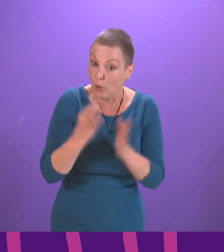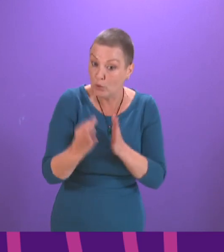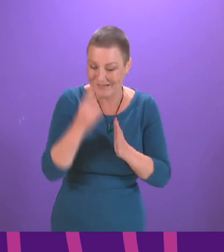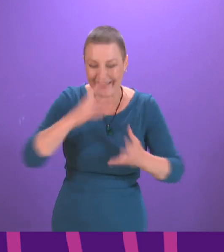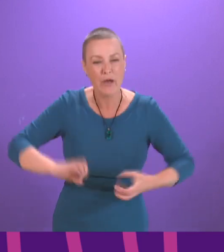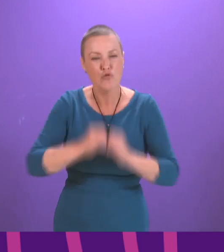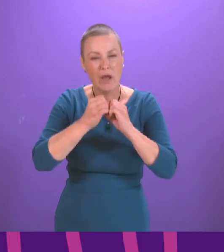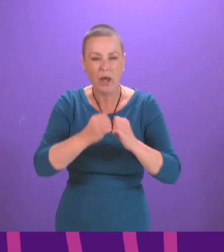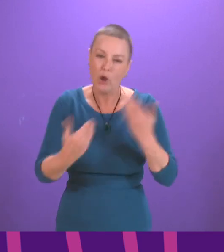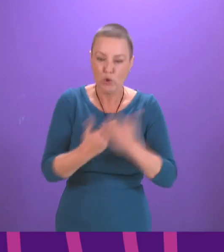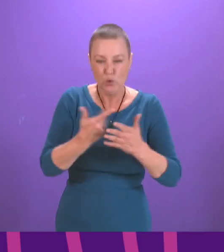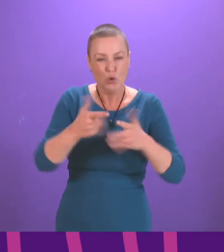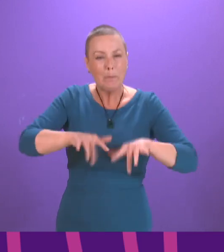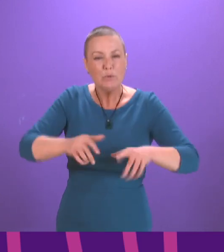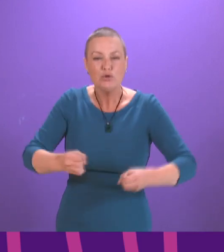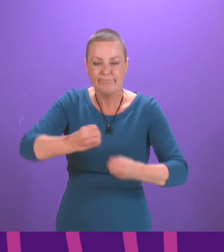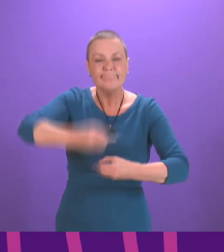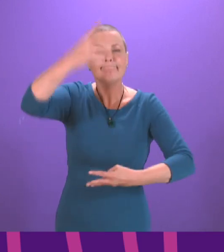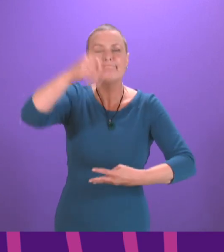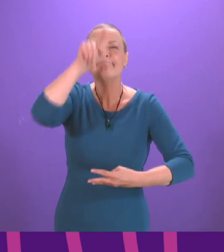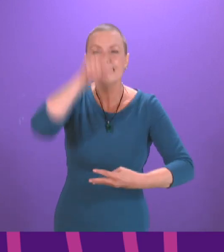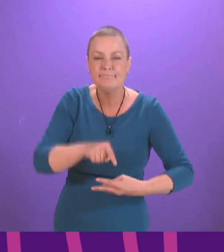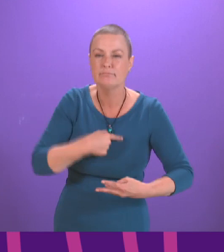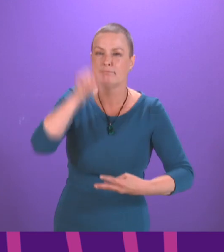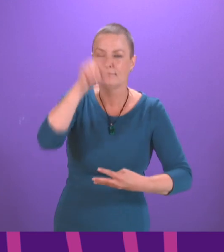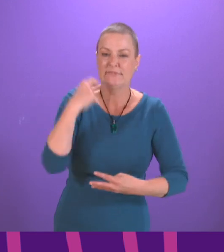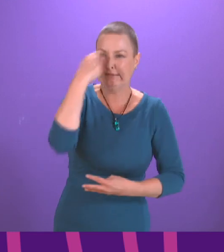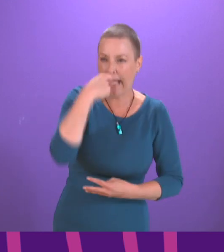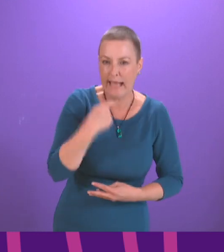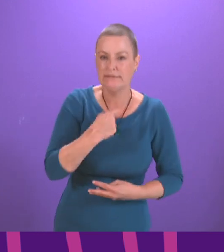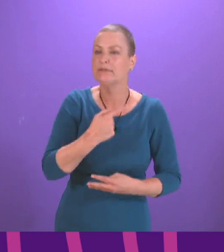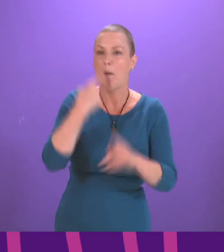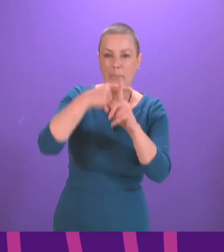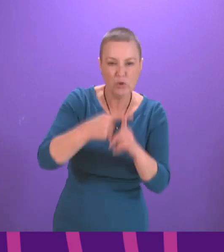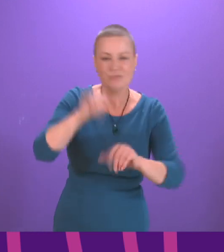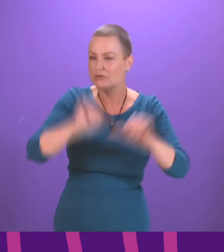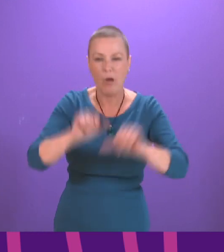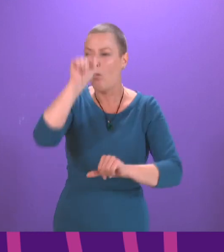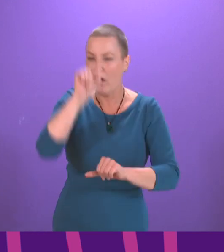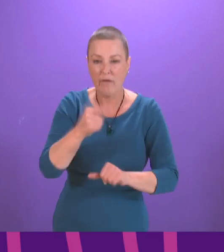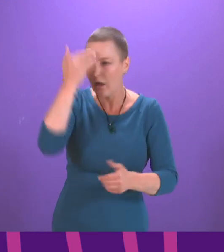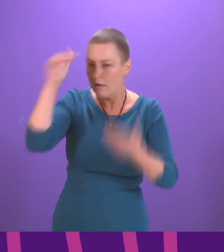created in the system. Compared with systems elsewhere those are positive statistics, but